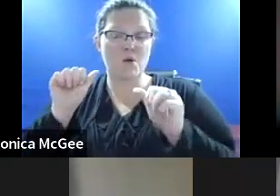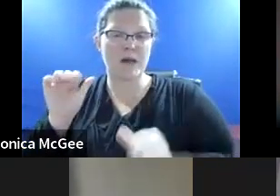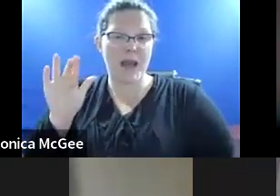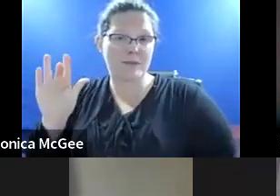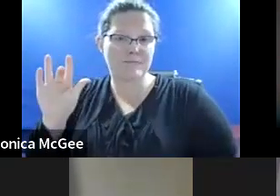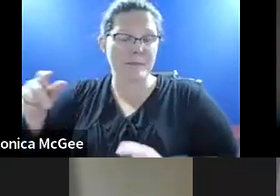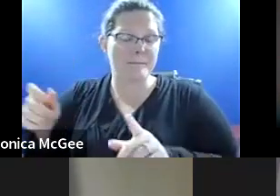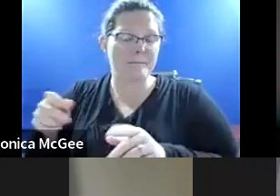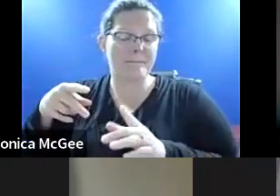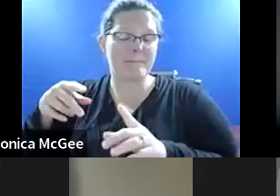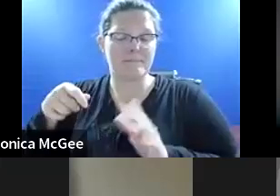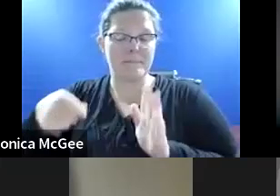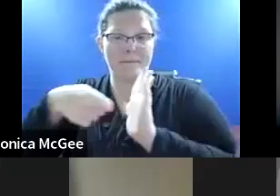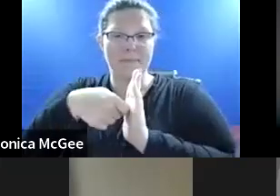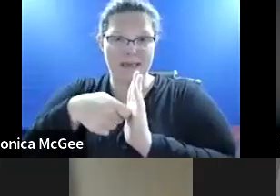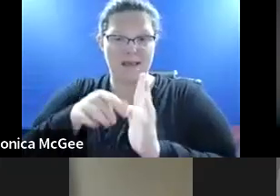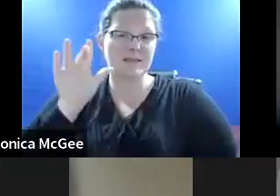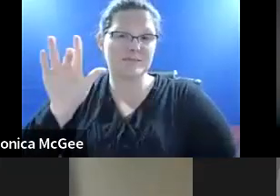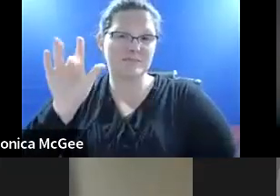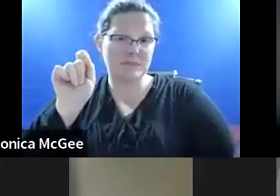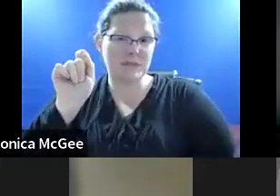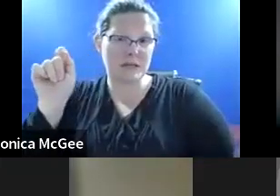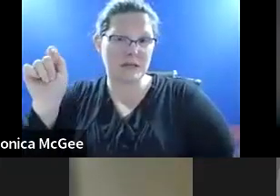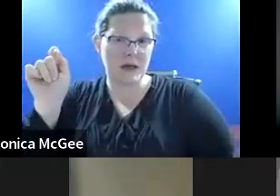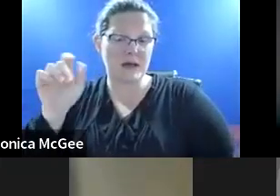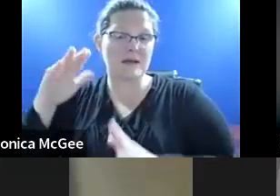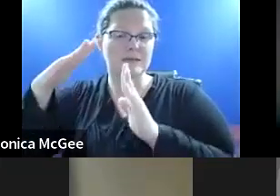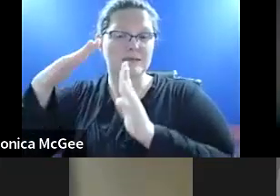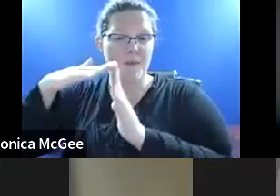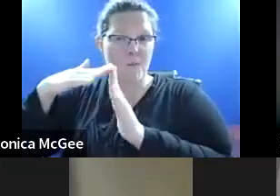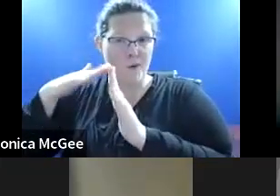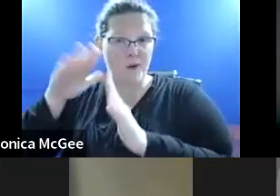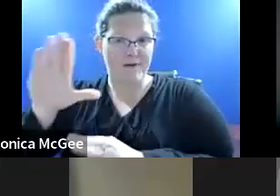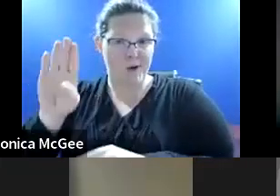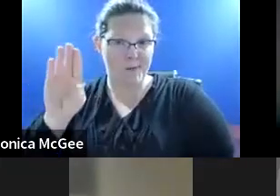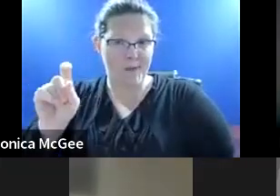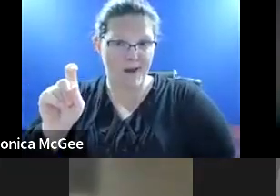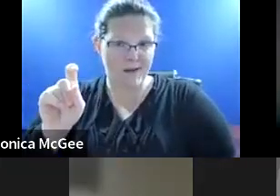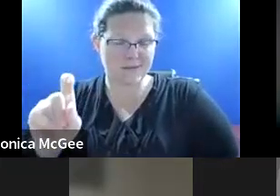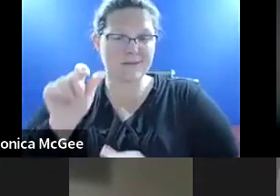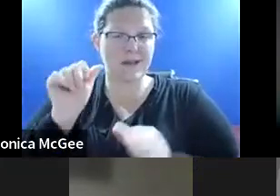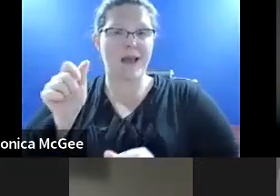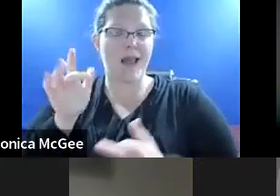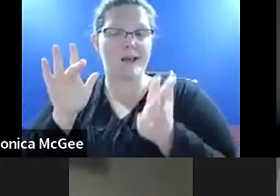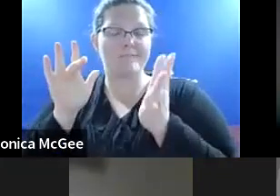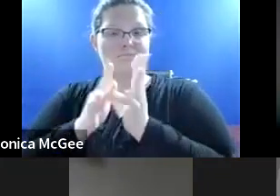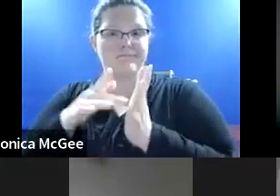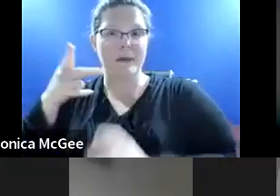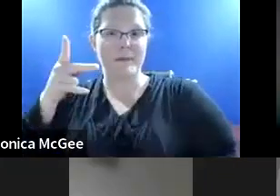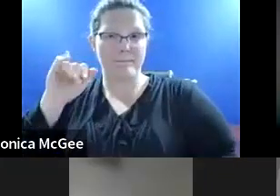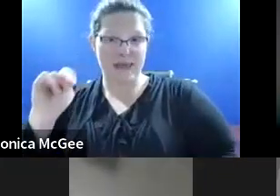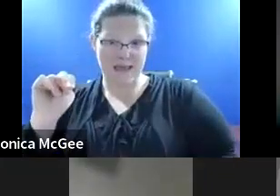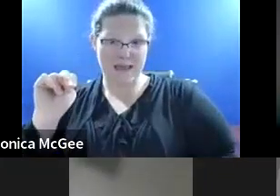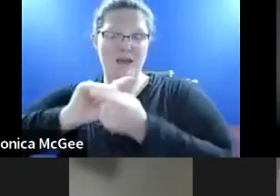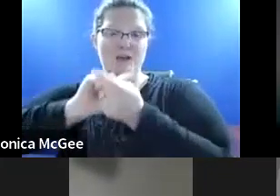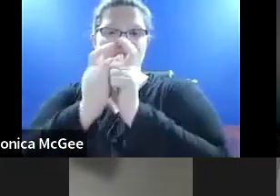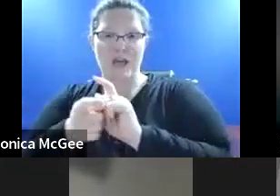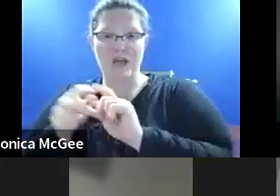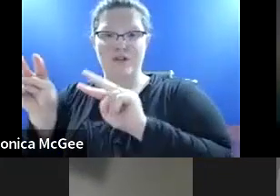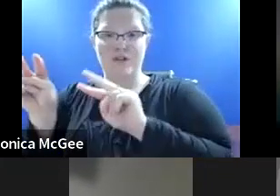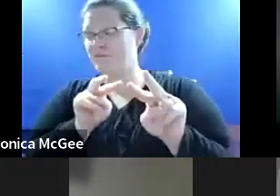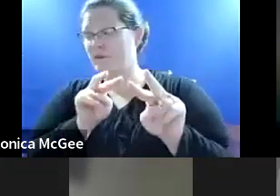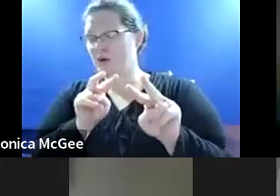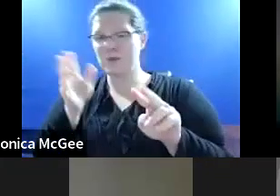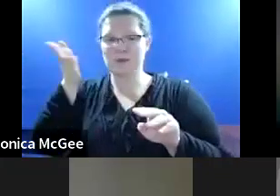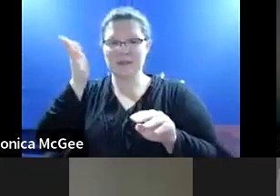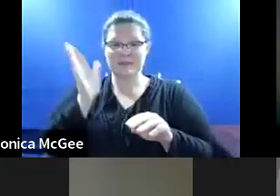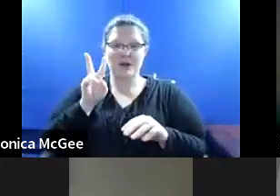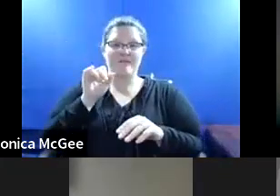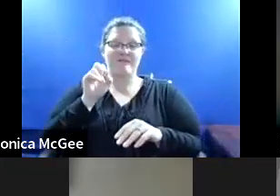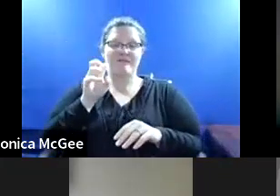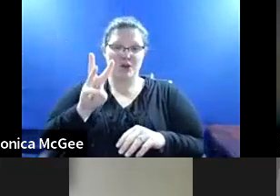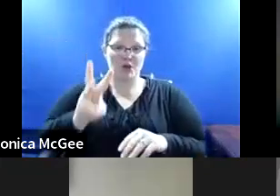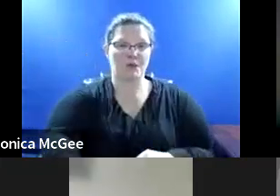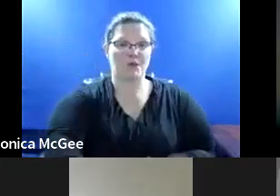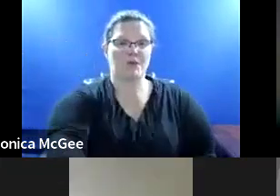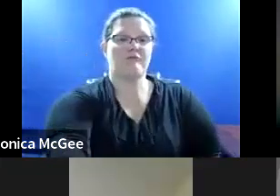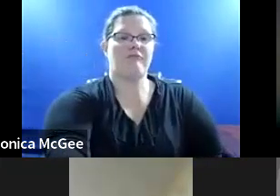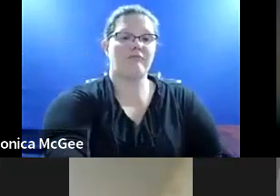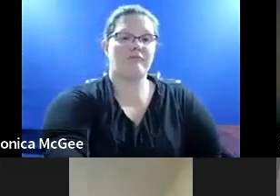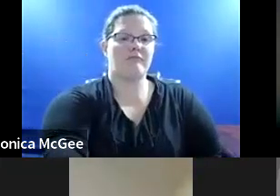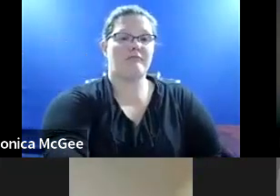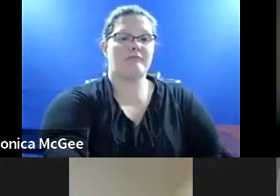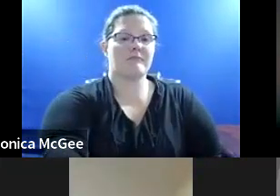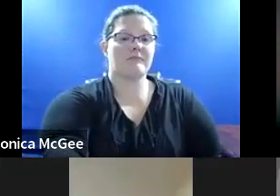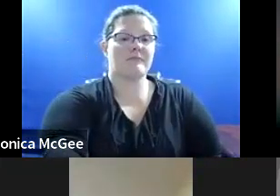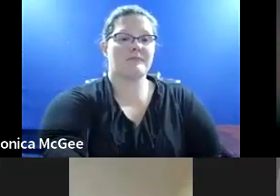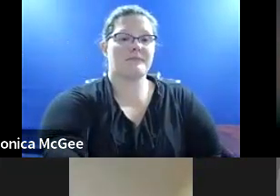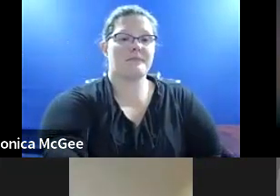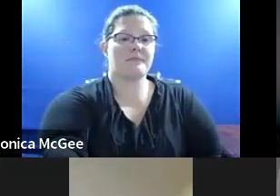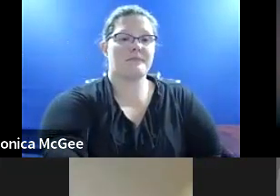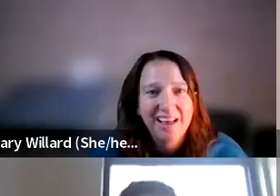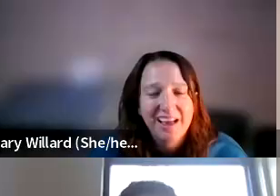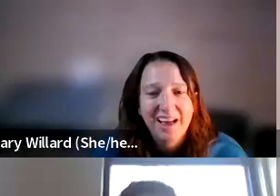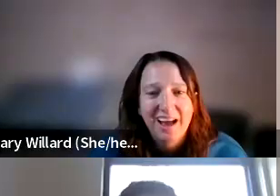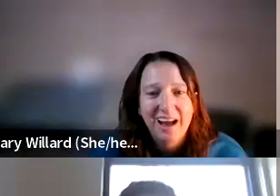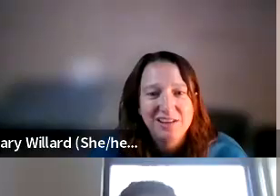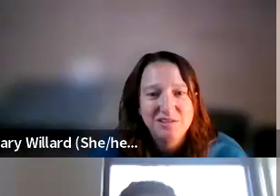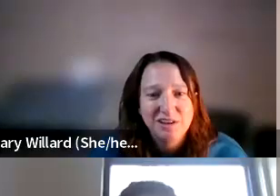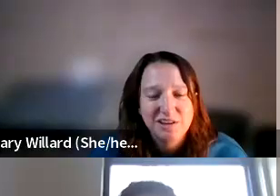FOR THOSE WHO NEED ASL, WE DO HAVE AN INTERPRETER FOR TODAY'S CALL, MONICA MCGEE.